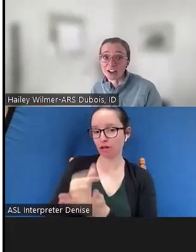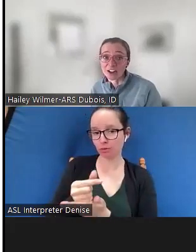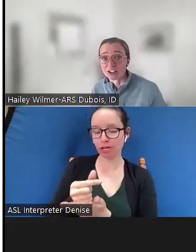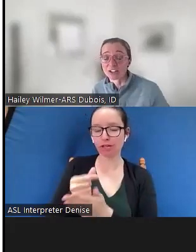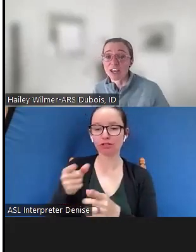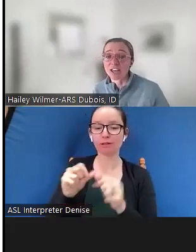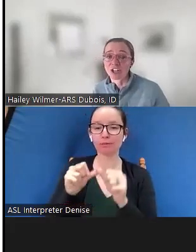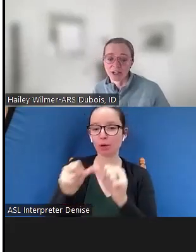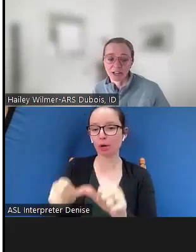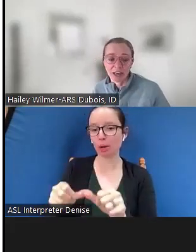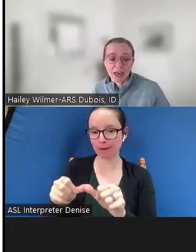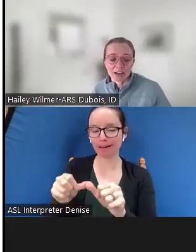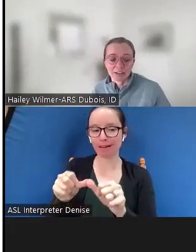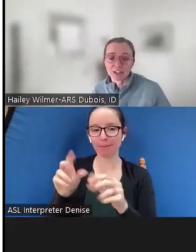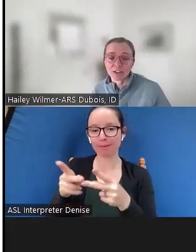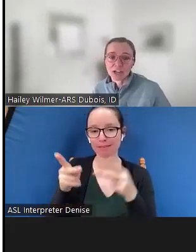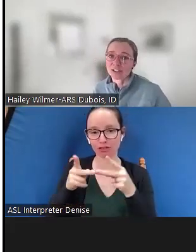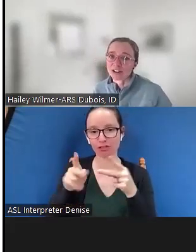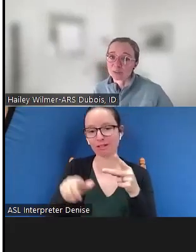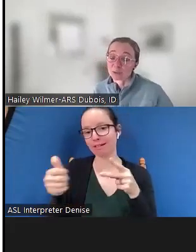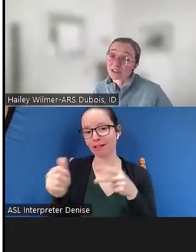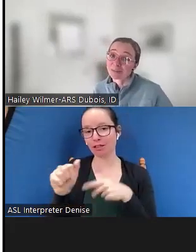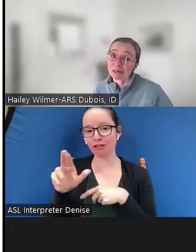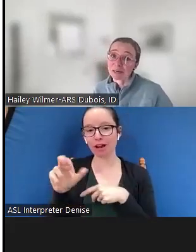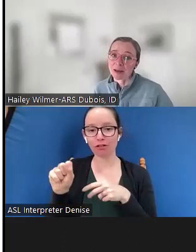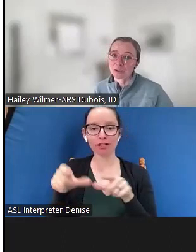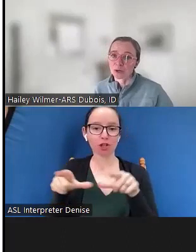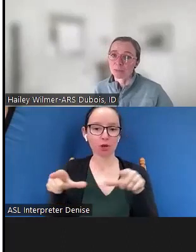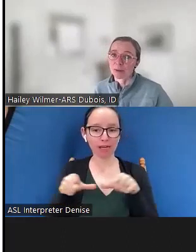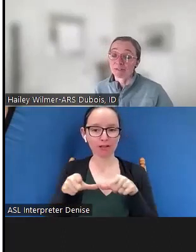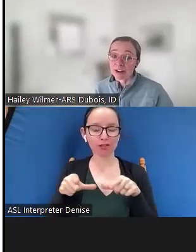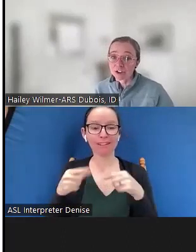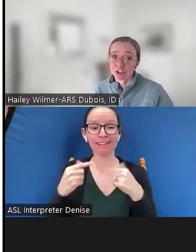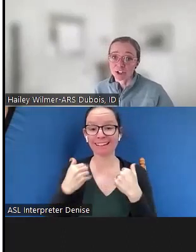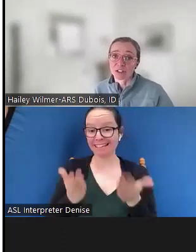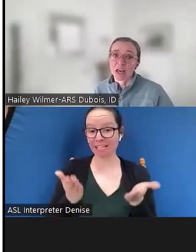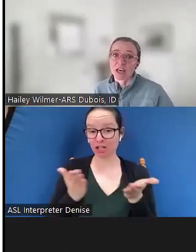ARS location. And in this location I'm really being mentored by ranchers in